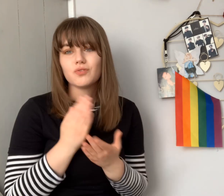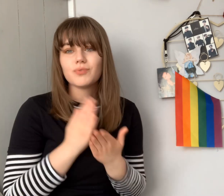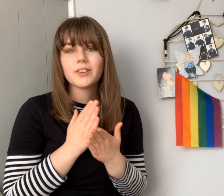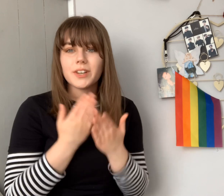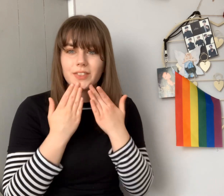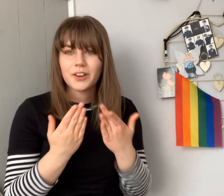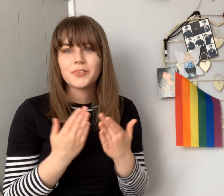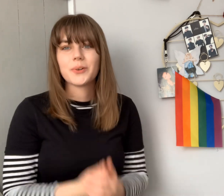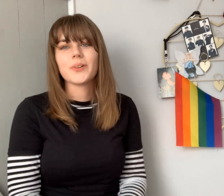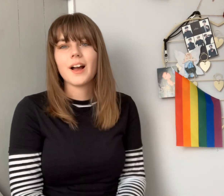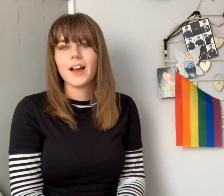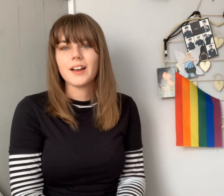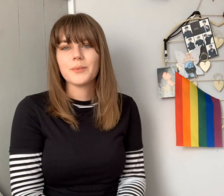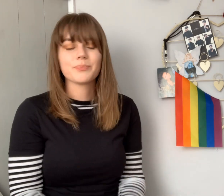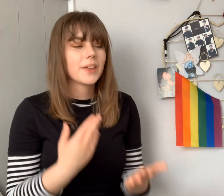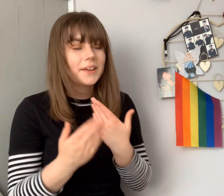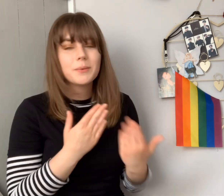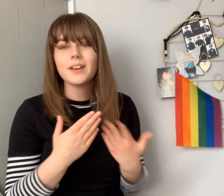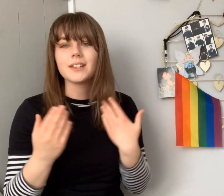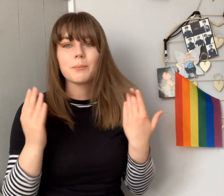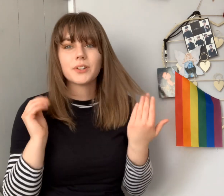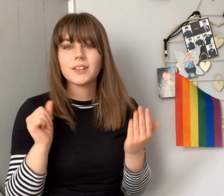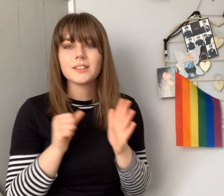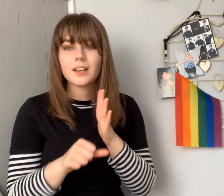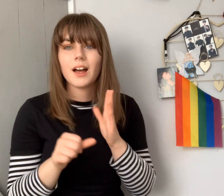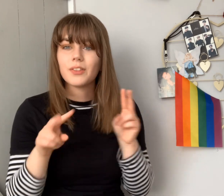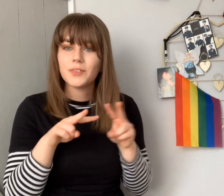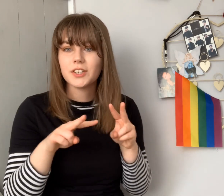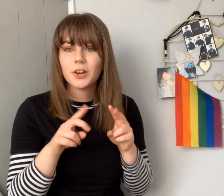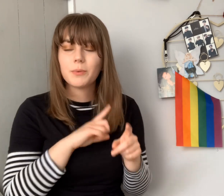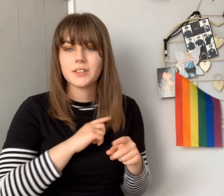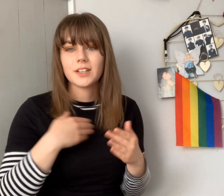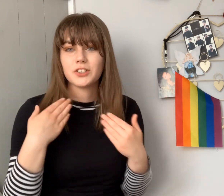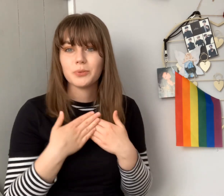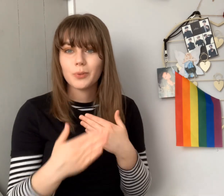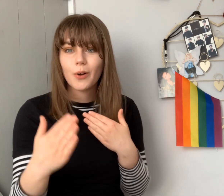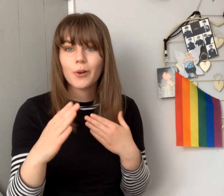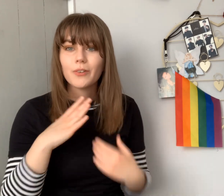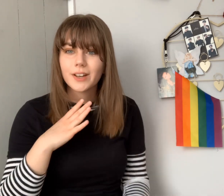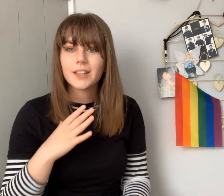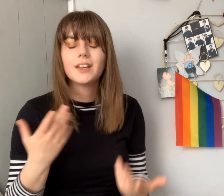I'm really really thankful. Anyways I'm gonna start the video because it is getting too long already